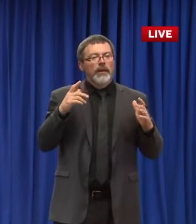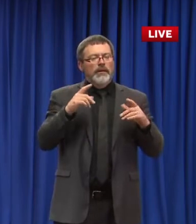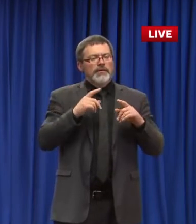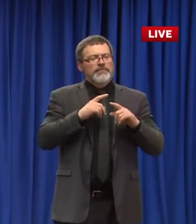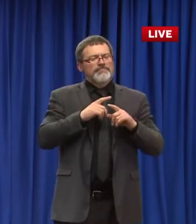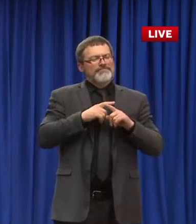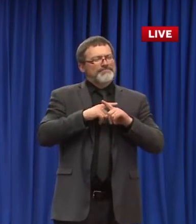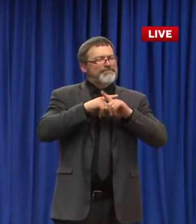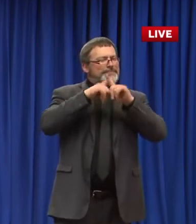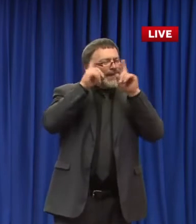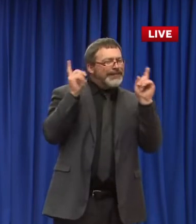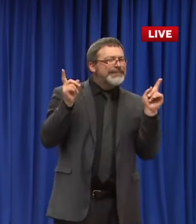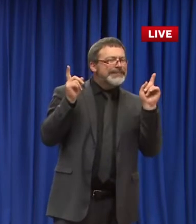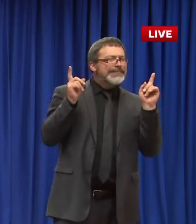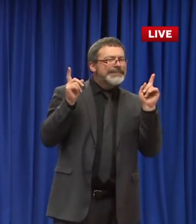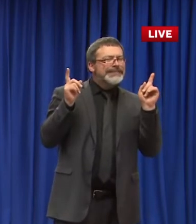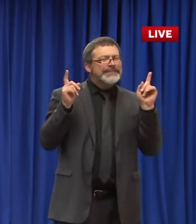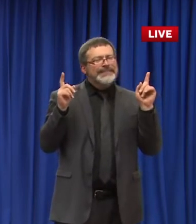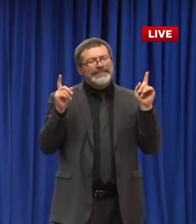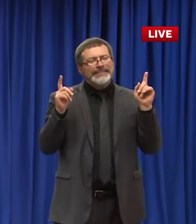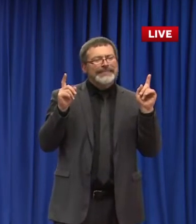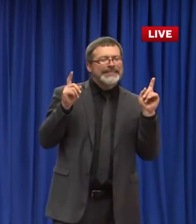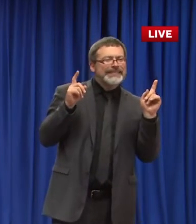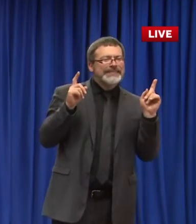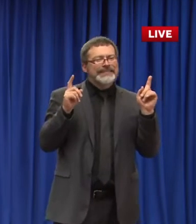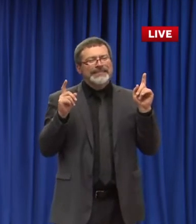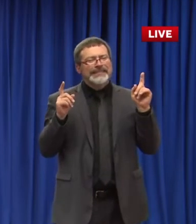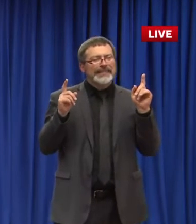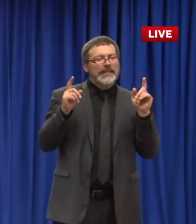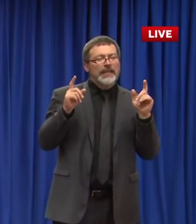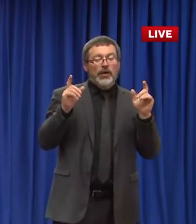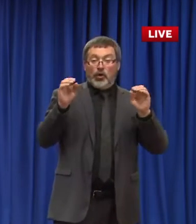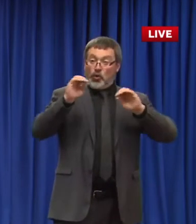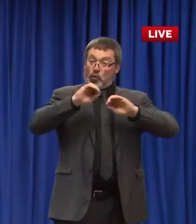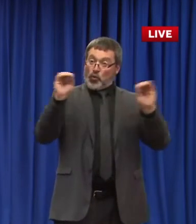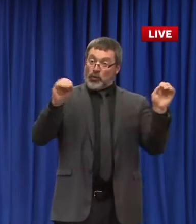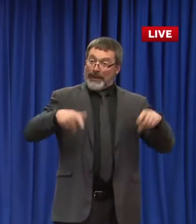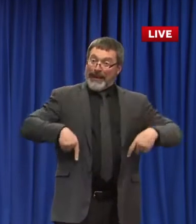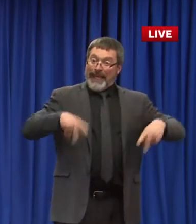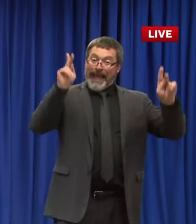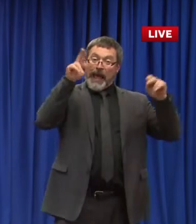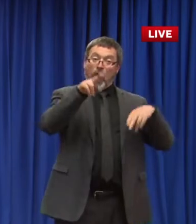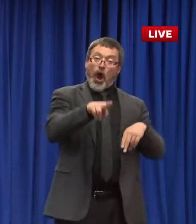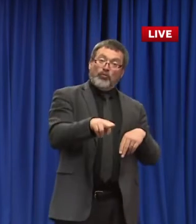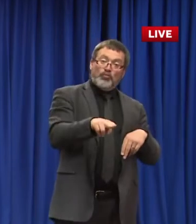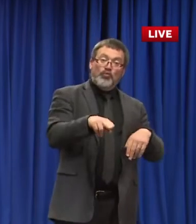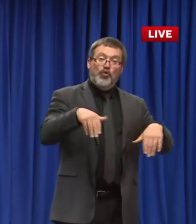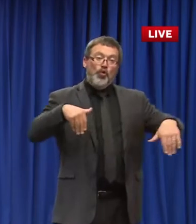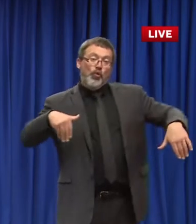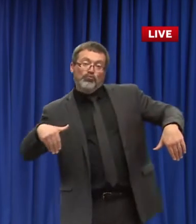IT KIND OF DOESN’T SEEM LOGICAL TO TO SAY WE CAN’T HAVE AN E LOUNGING AT ALL.